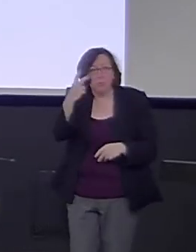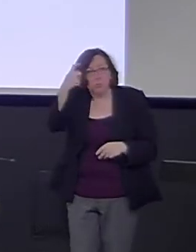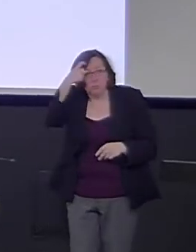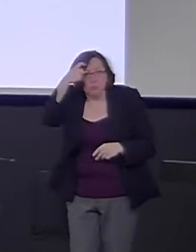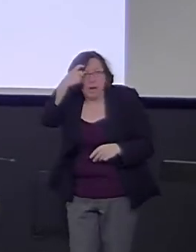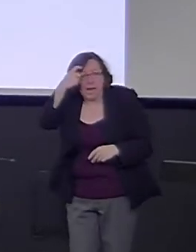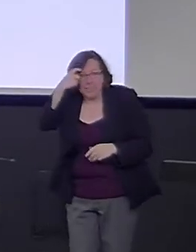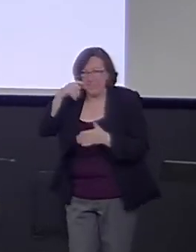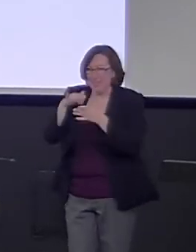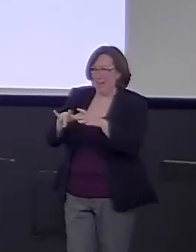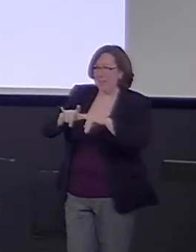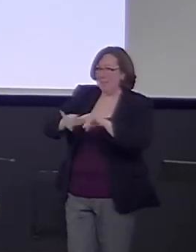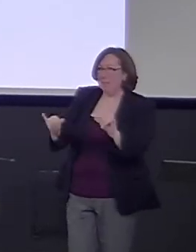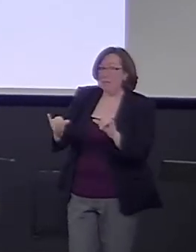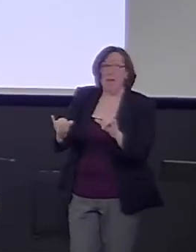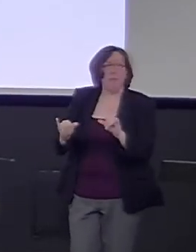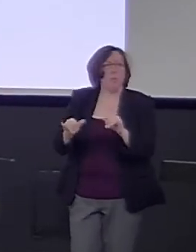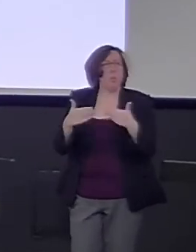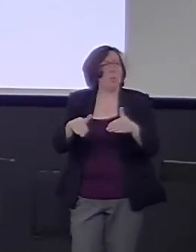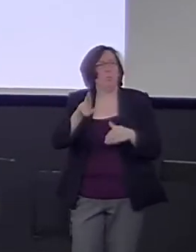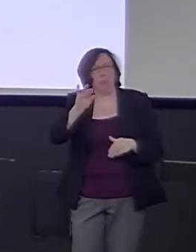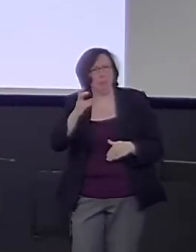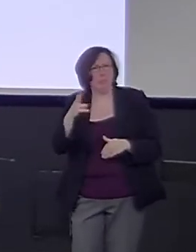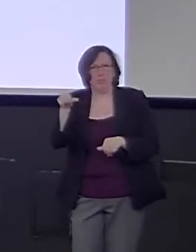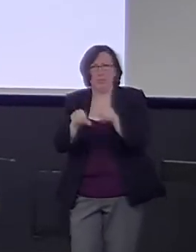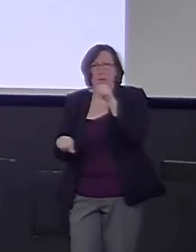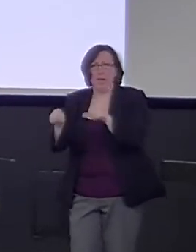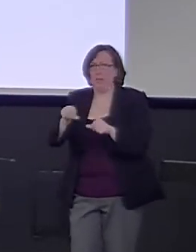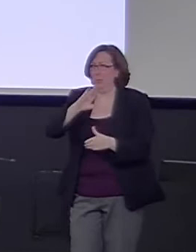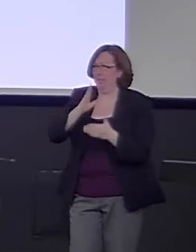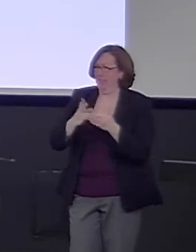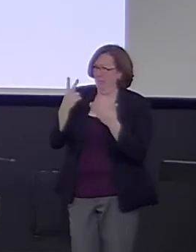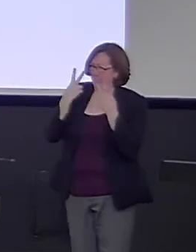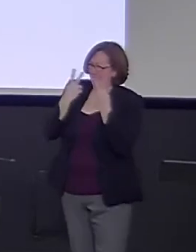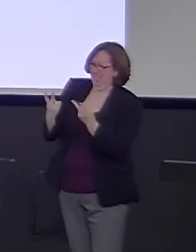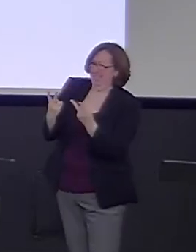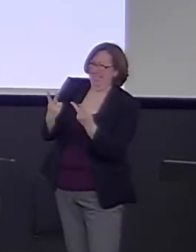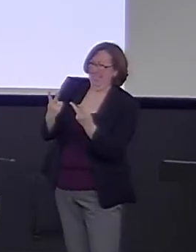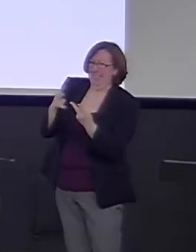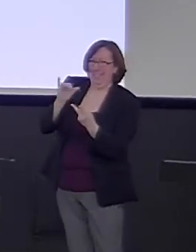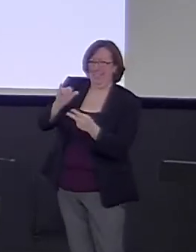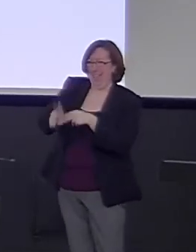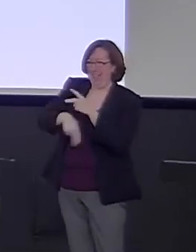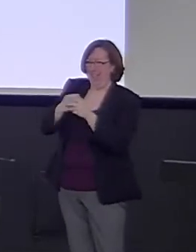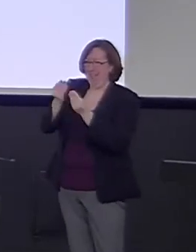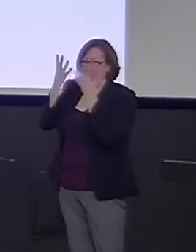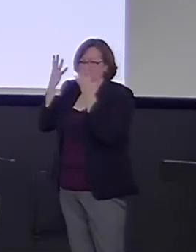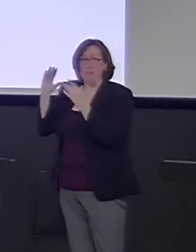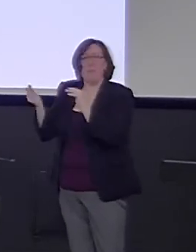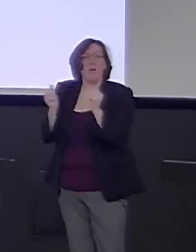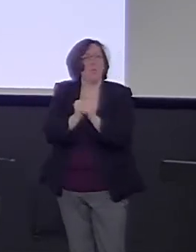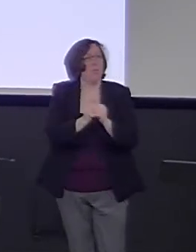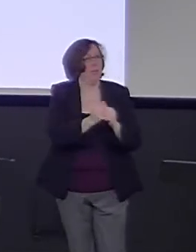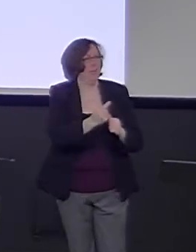that we haven't seen before looking at single brains. So this is a new direction.